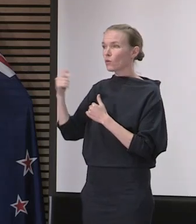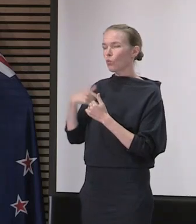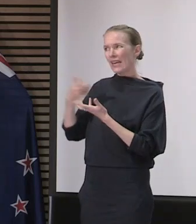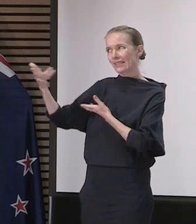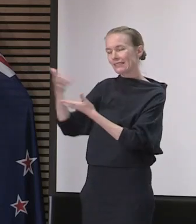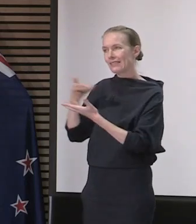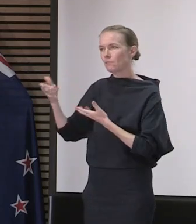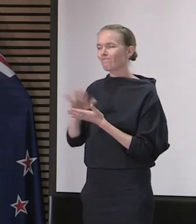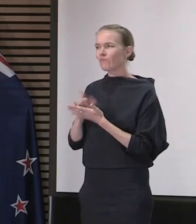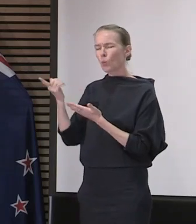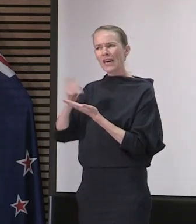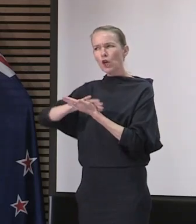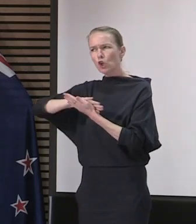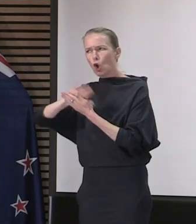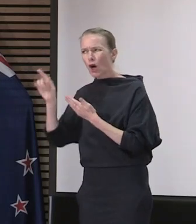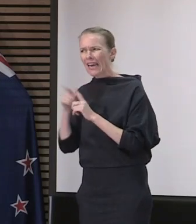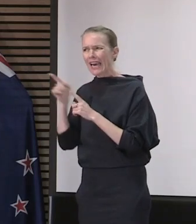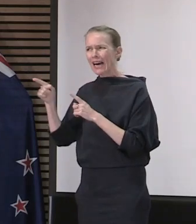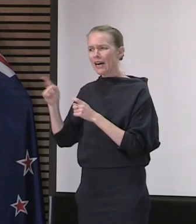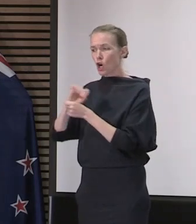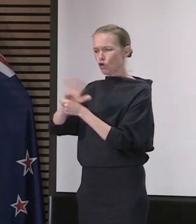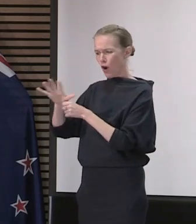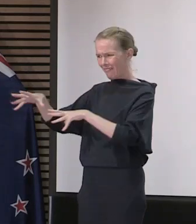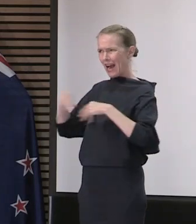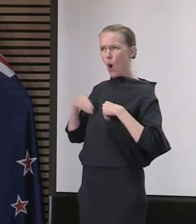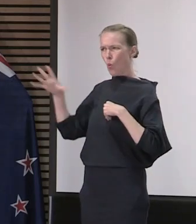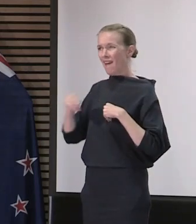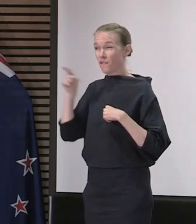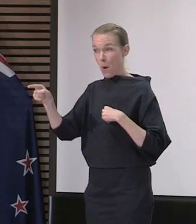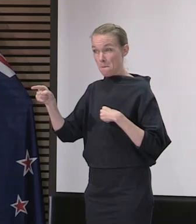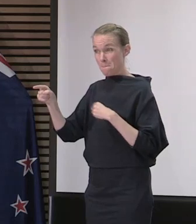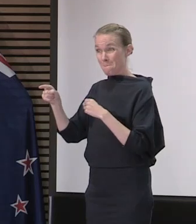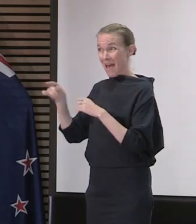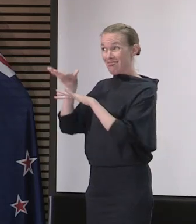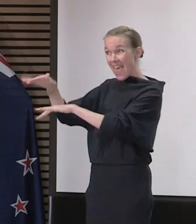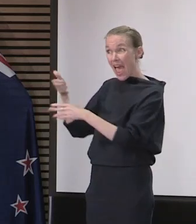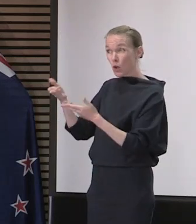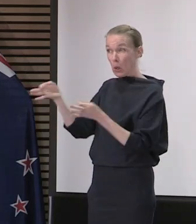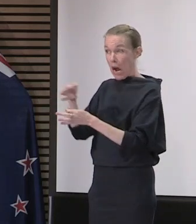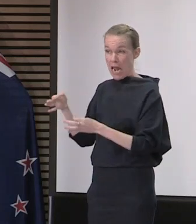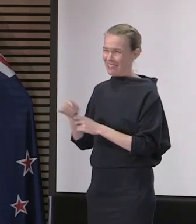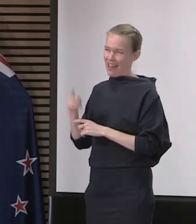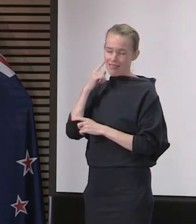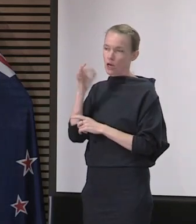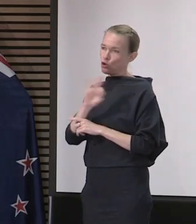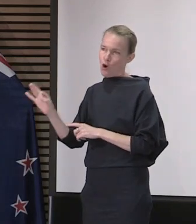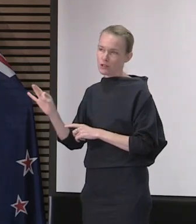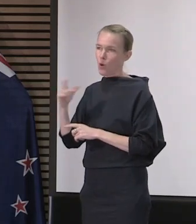not clear is that infection might have happened as part of